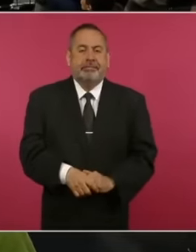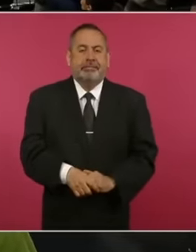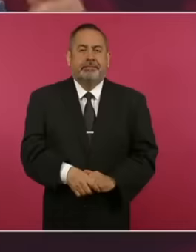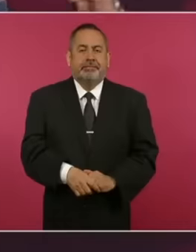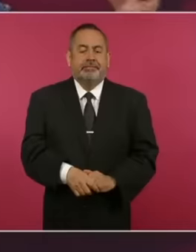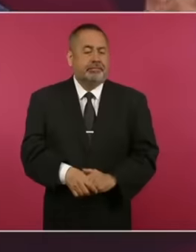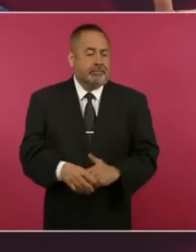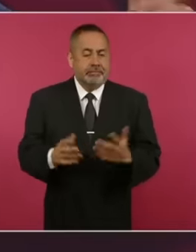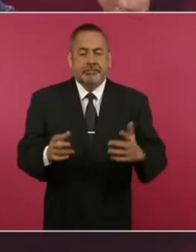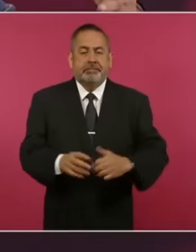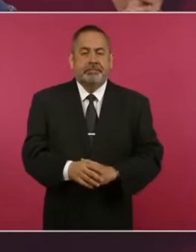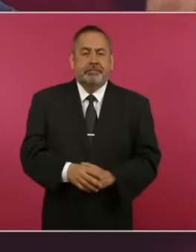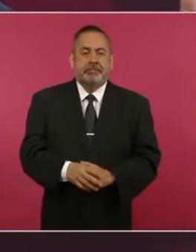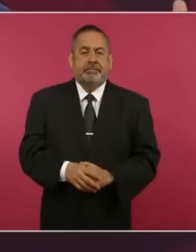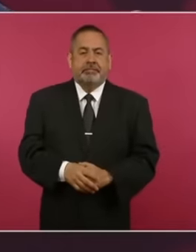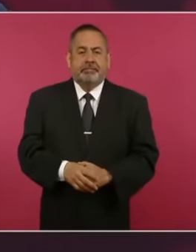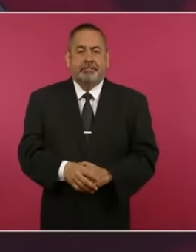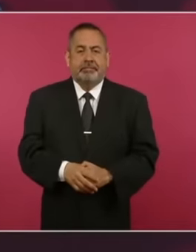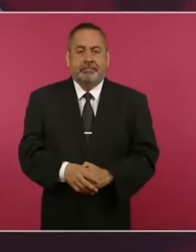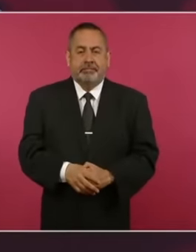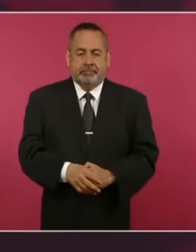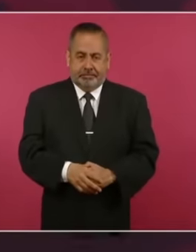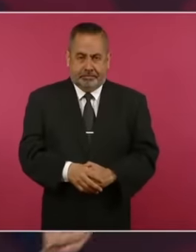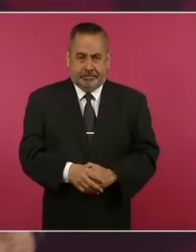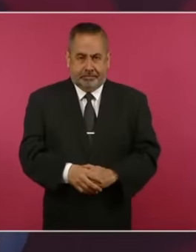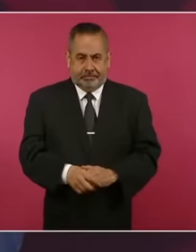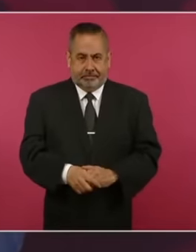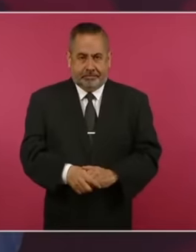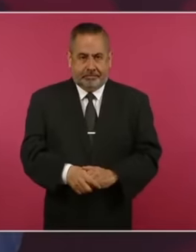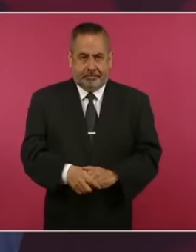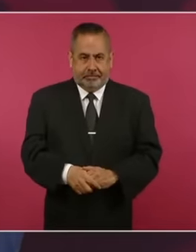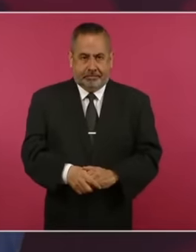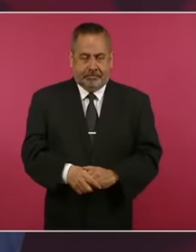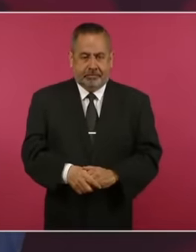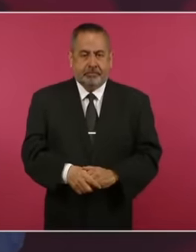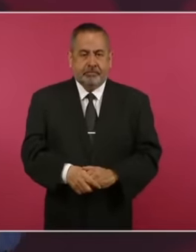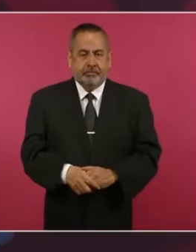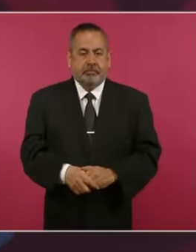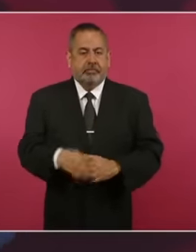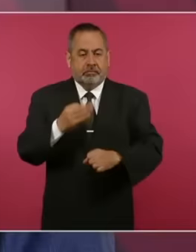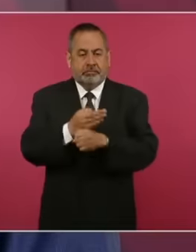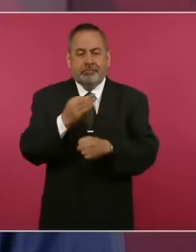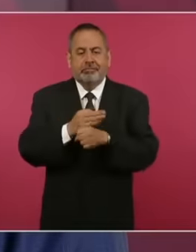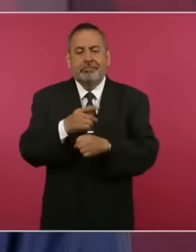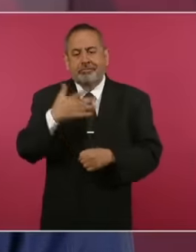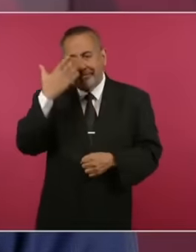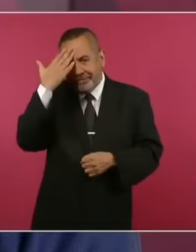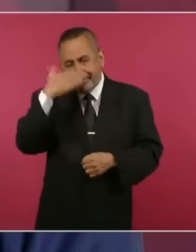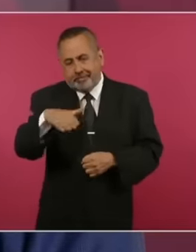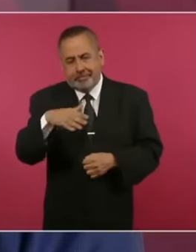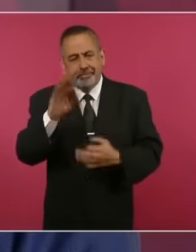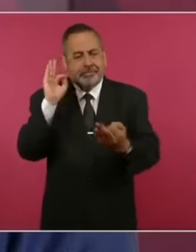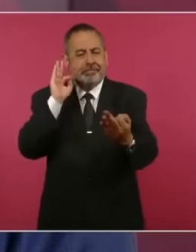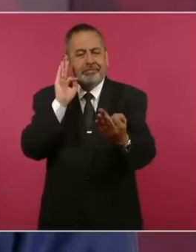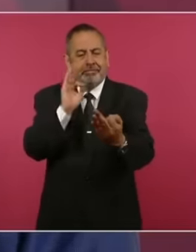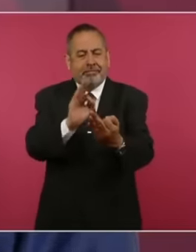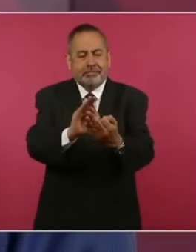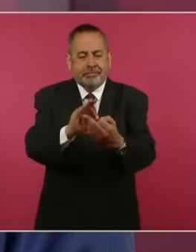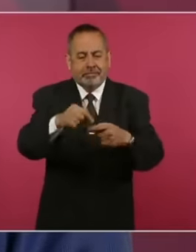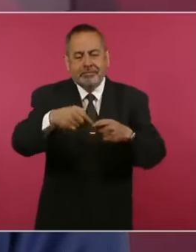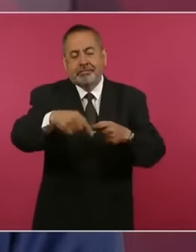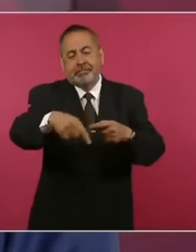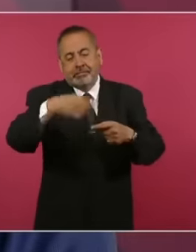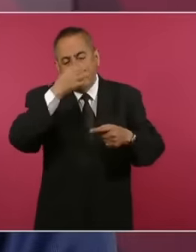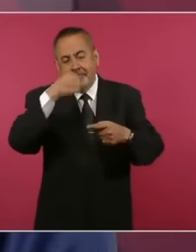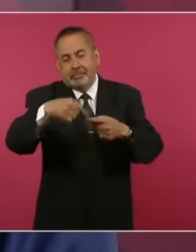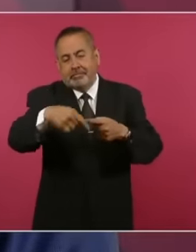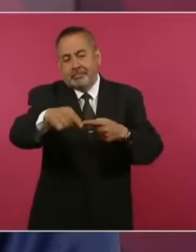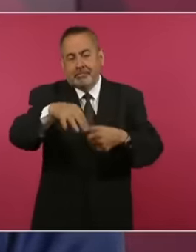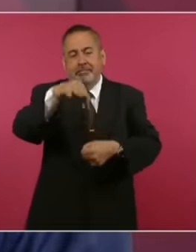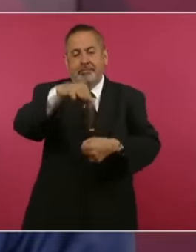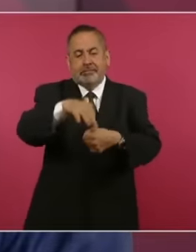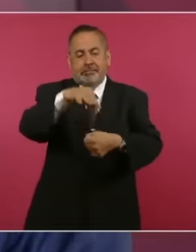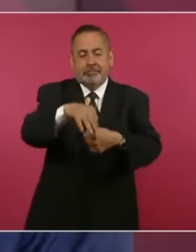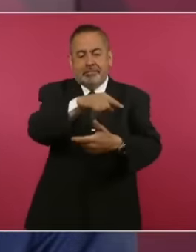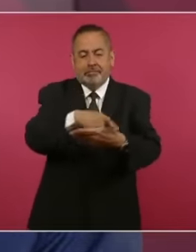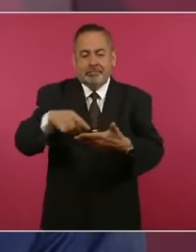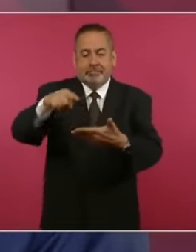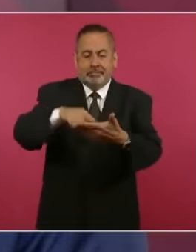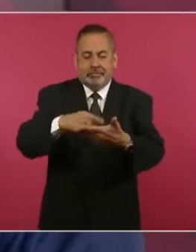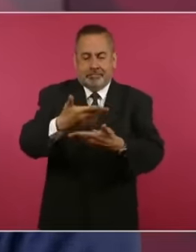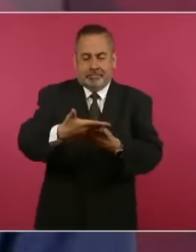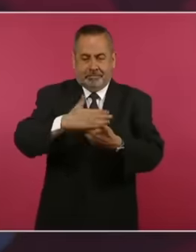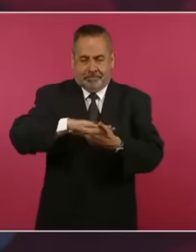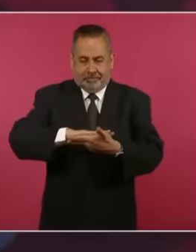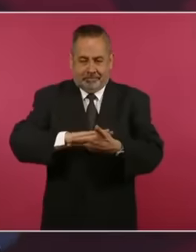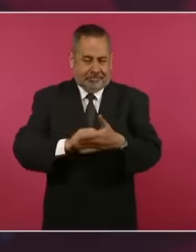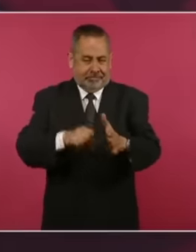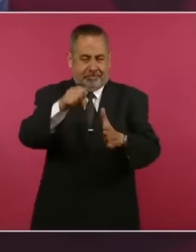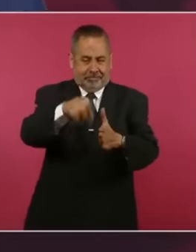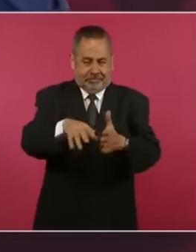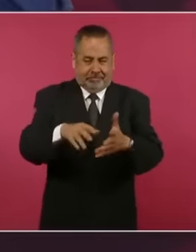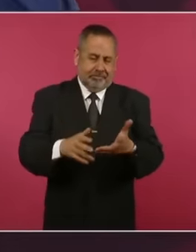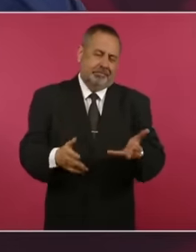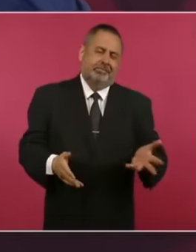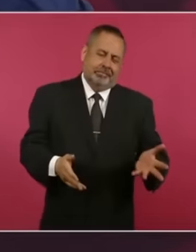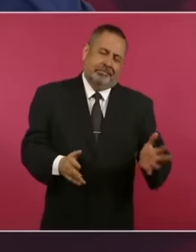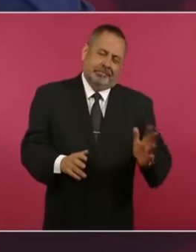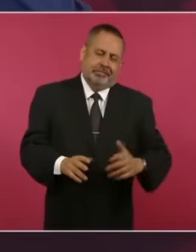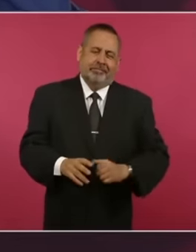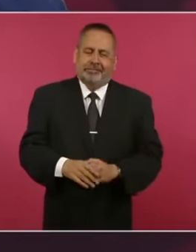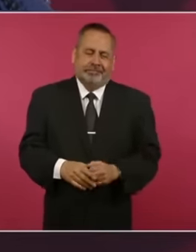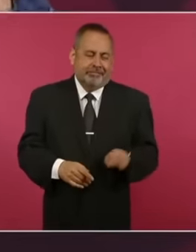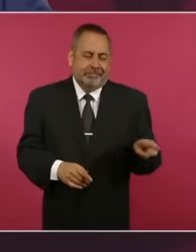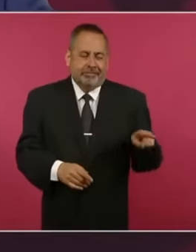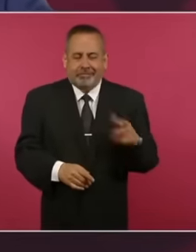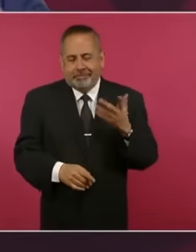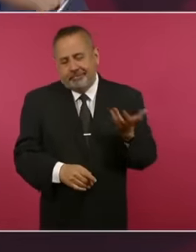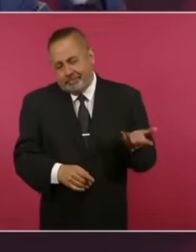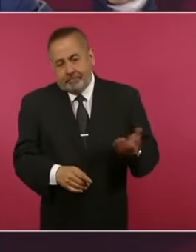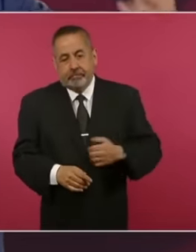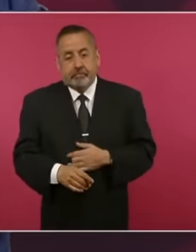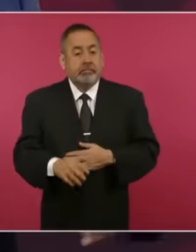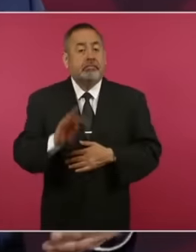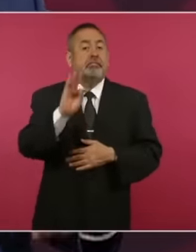because we are in election season. So if we start filing